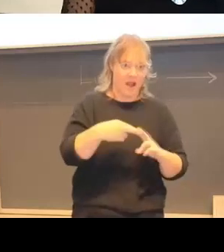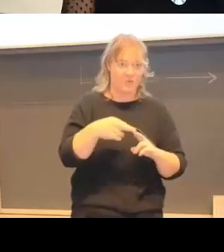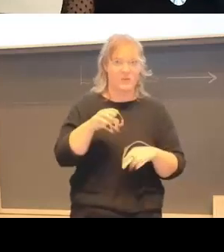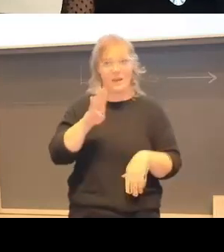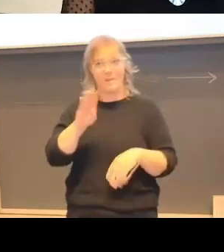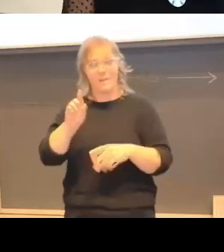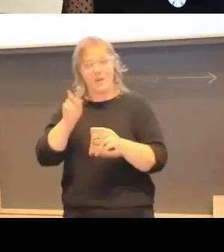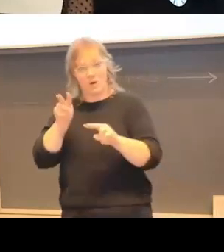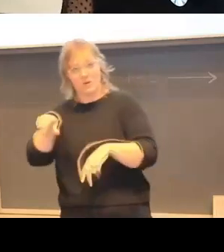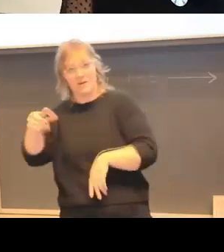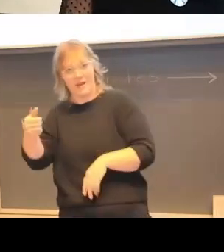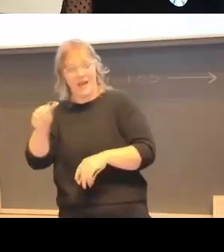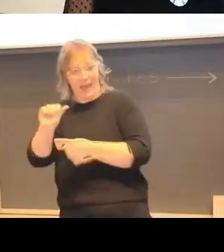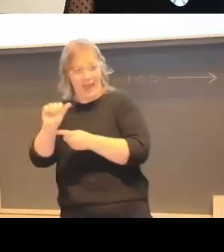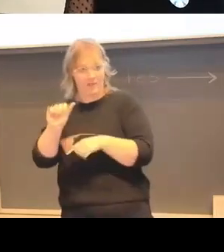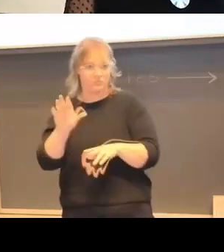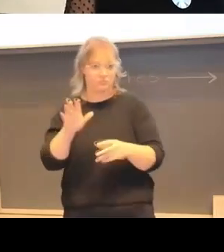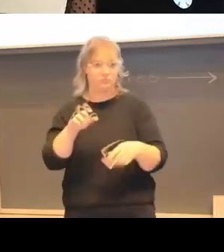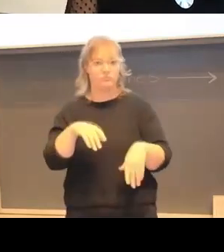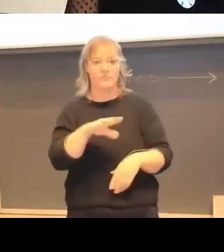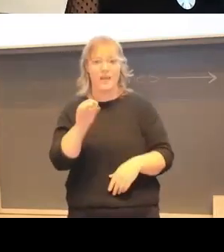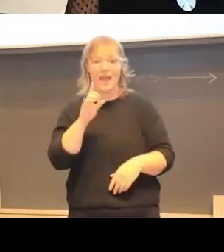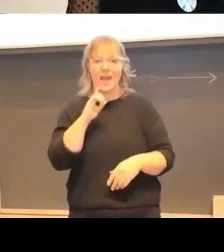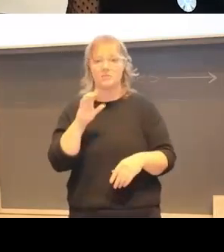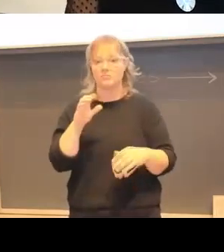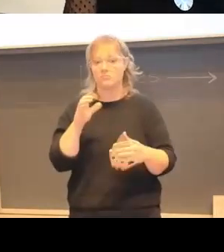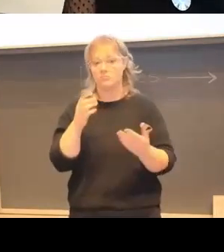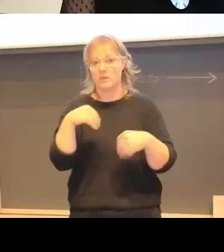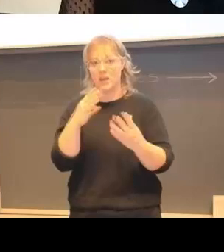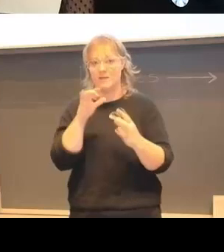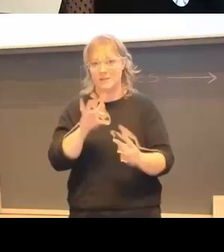the expert senior coach would also be coding and deliver feedback to surgeon B regarding